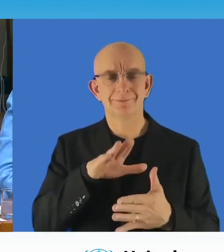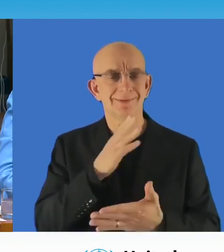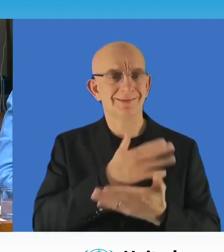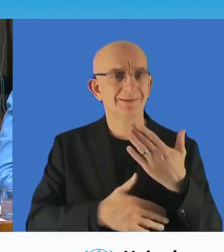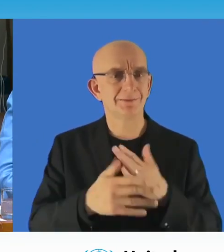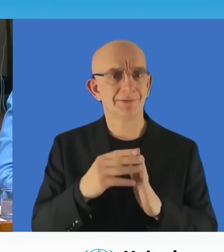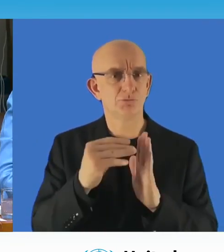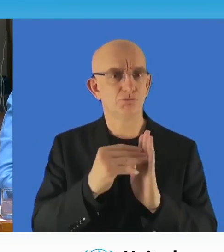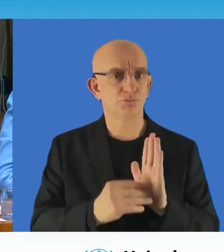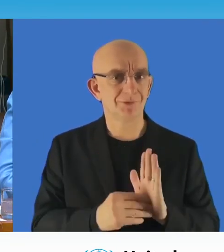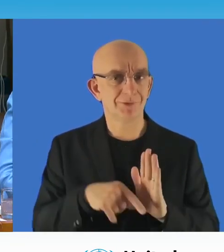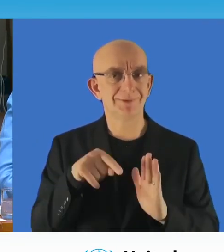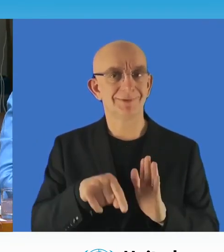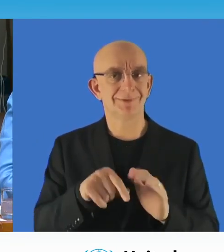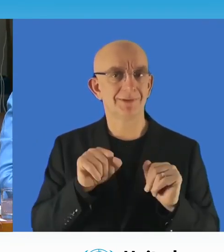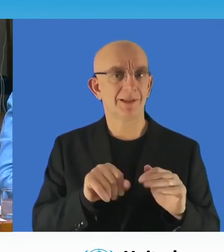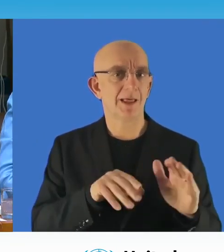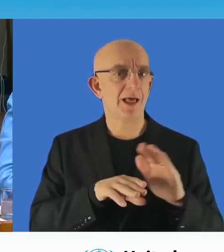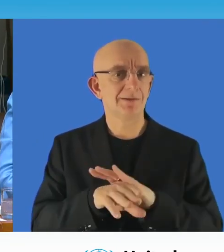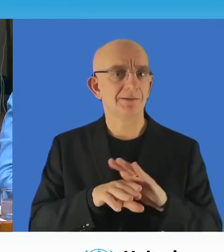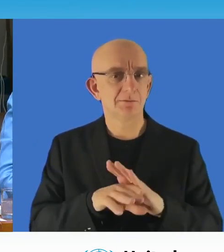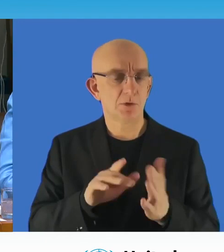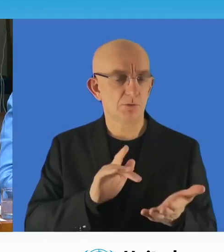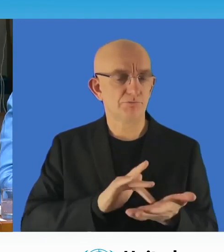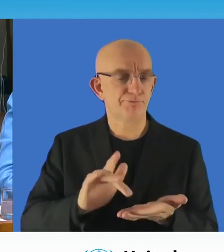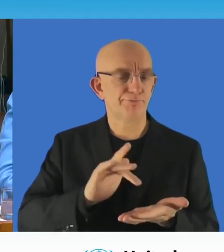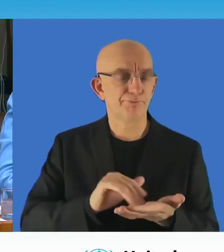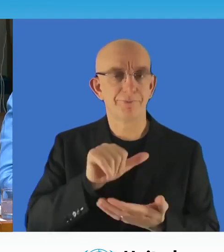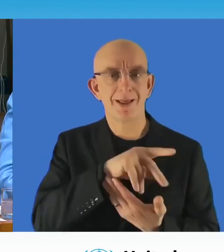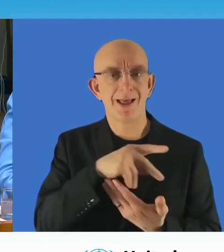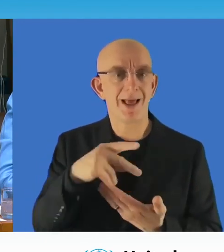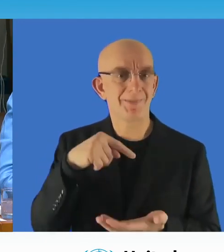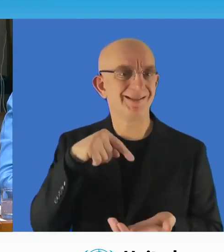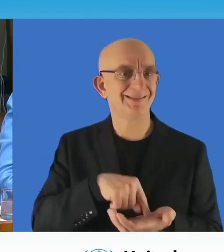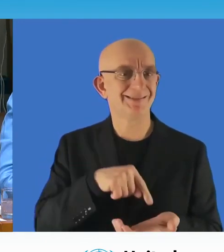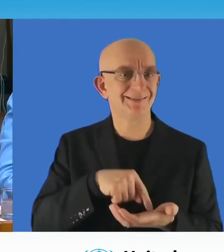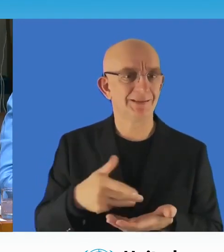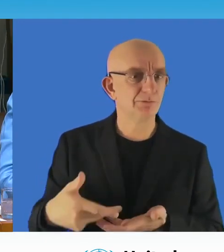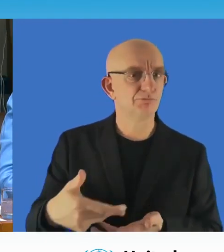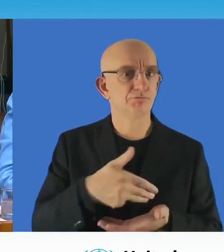delivery of public goods and services while preserving their rights to privacy and protection